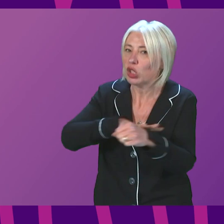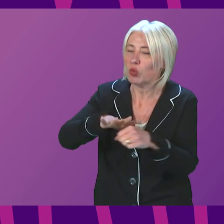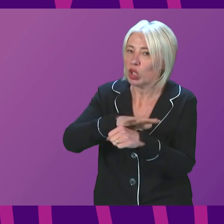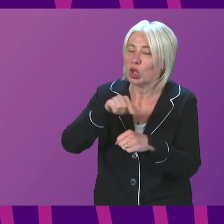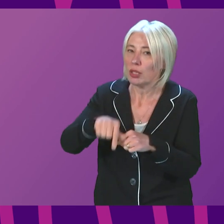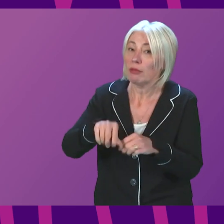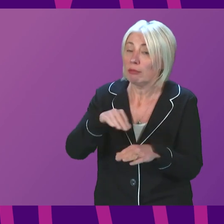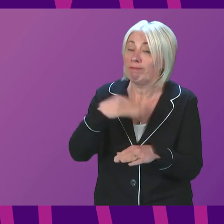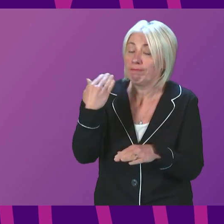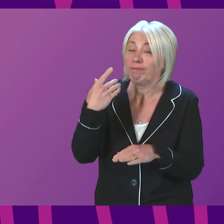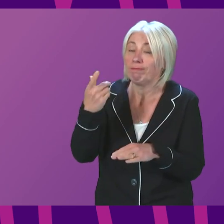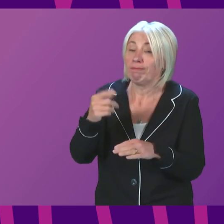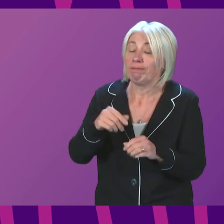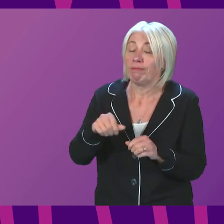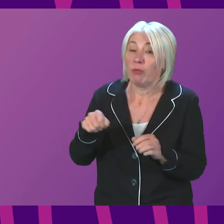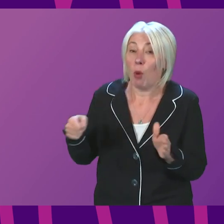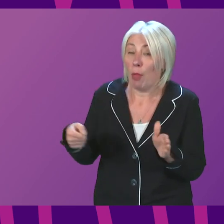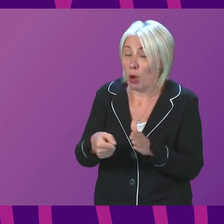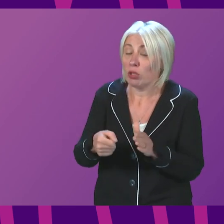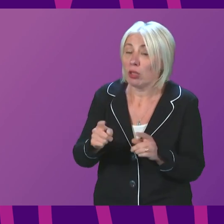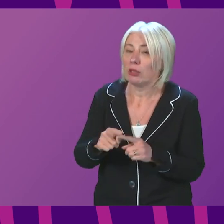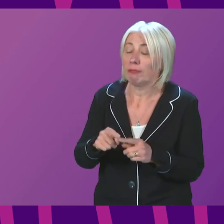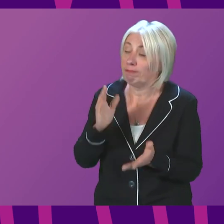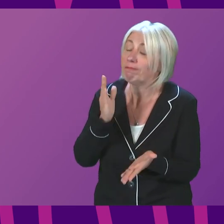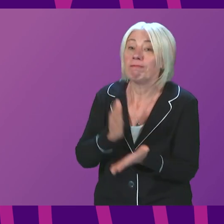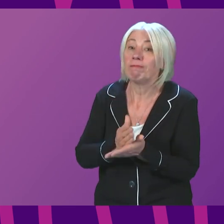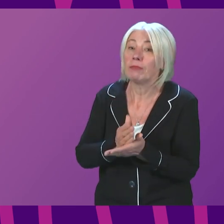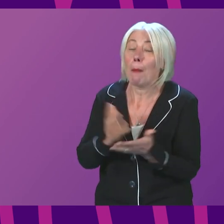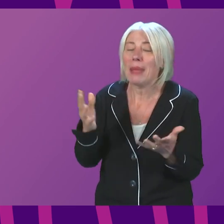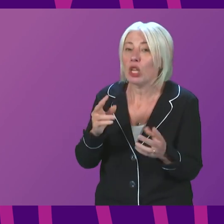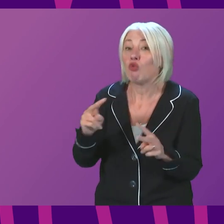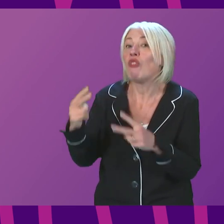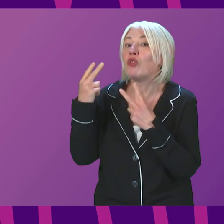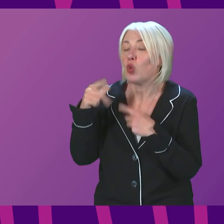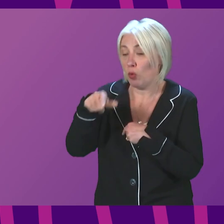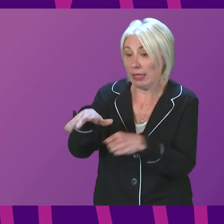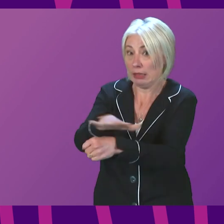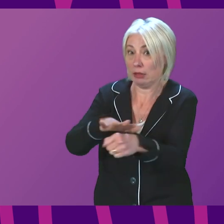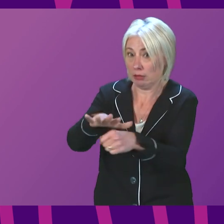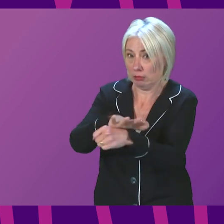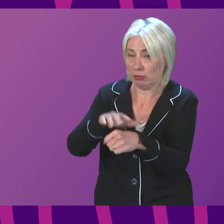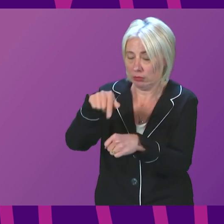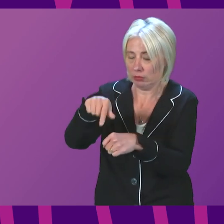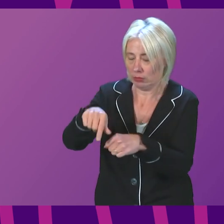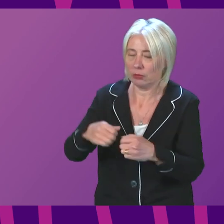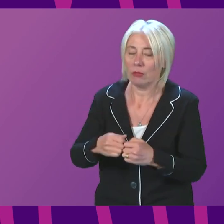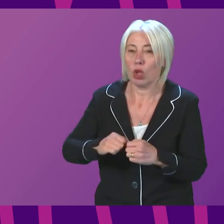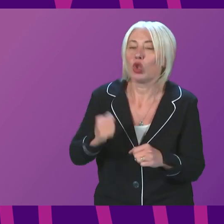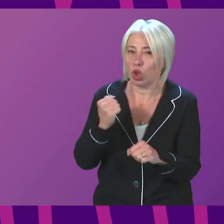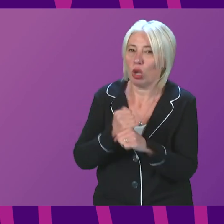I want and what I am determined will happen. There was a significant case review of the matter, and the Scottish Government and the